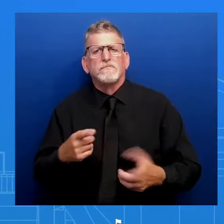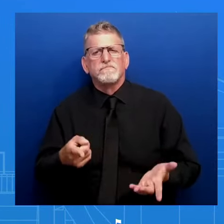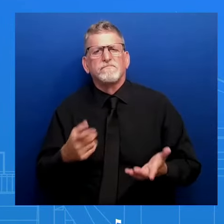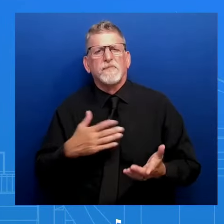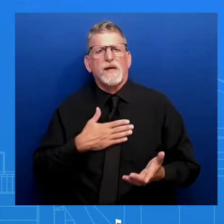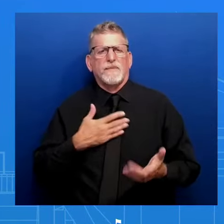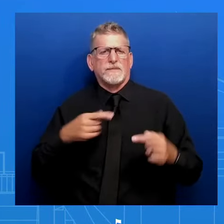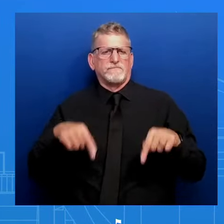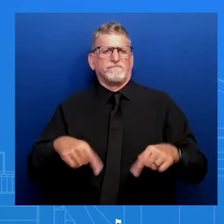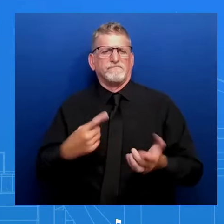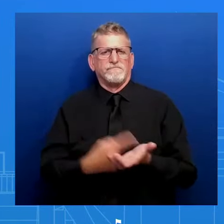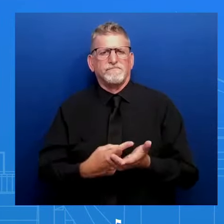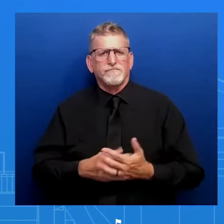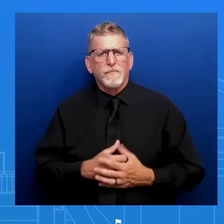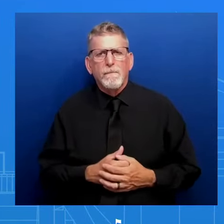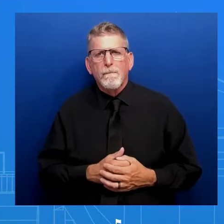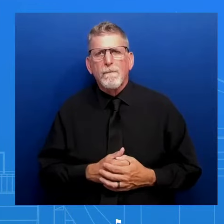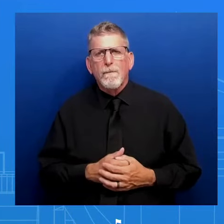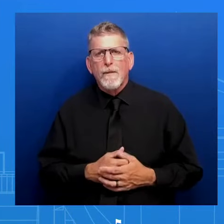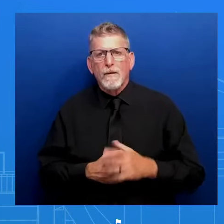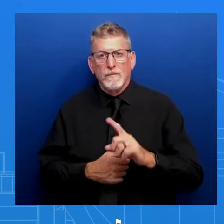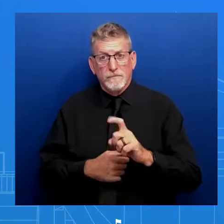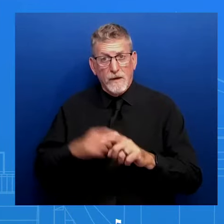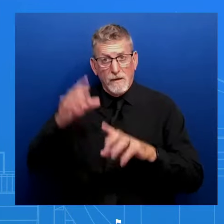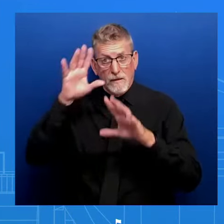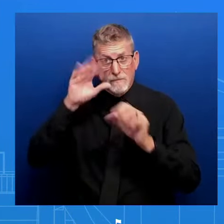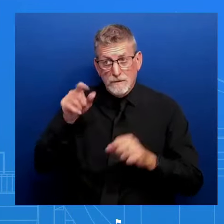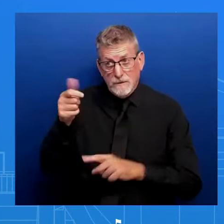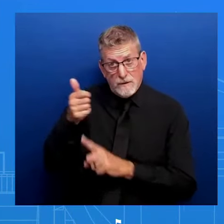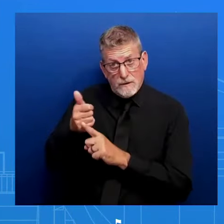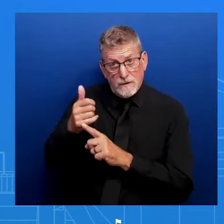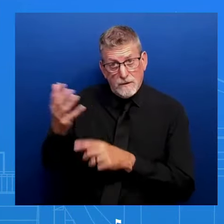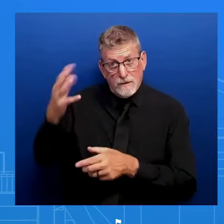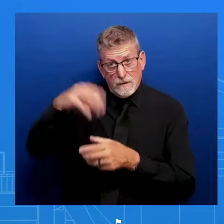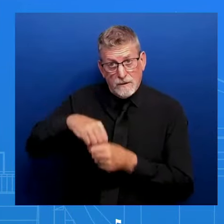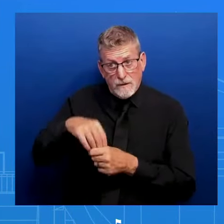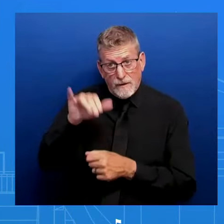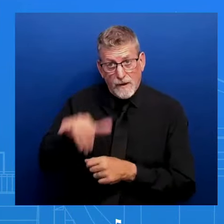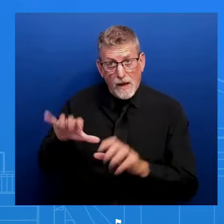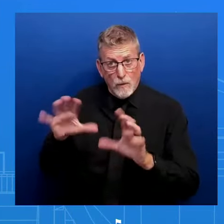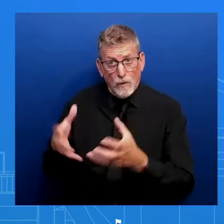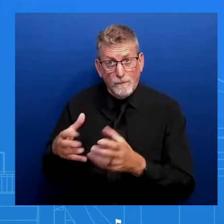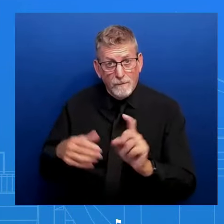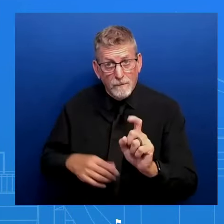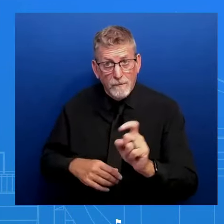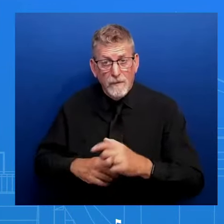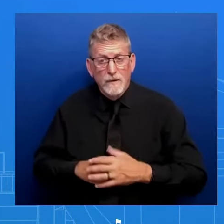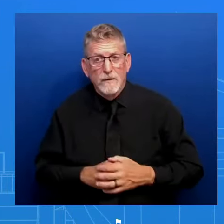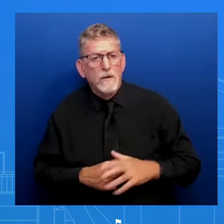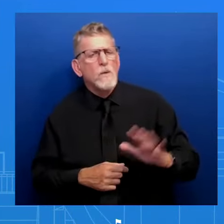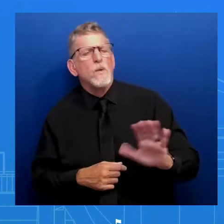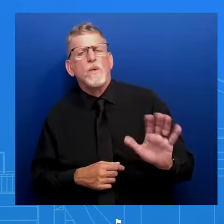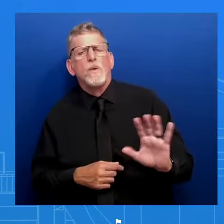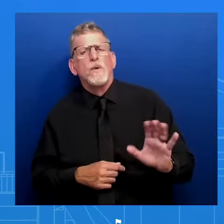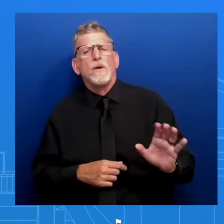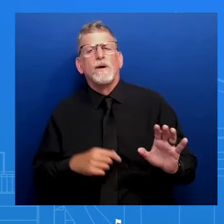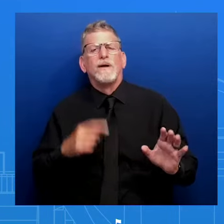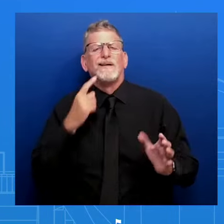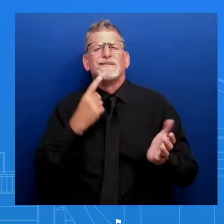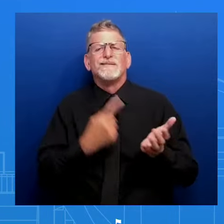did not take part in the summit. I just laid out what his day looked like. He did an interview to talk about mental health because it's -- it's part of the Unity Agenda that the President has been talking about